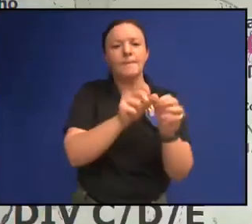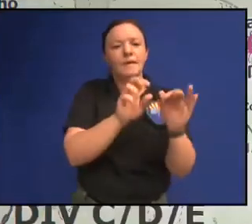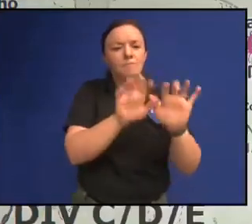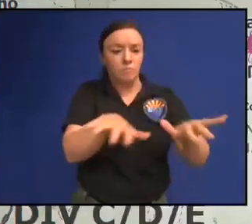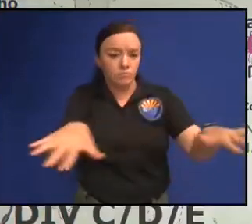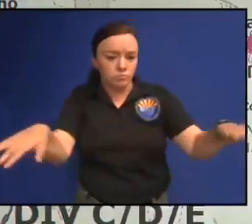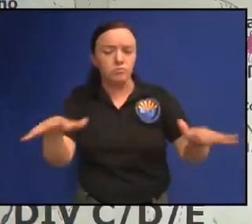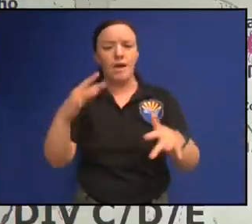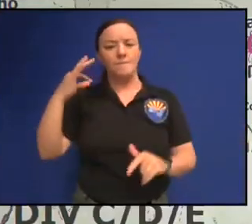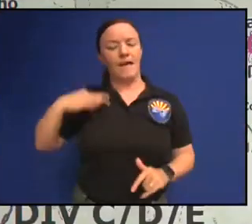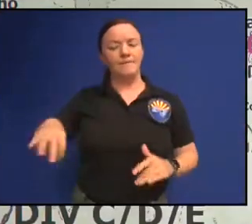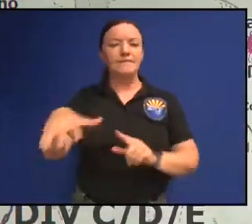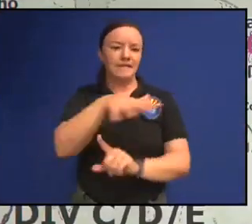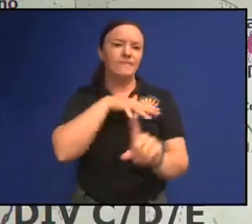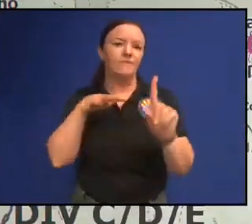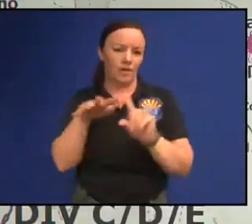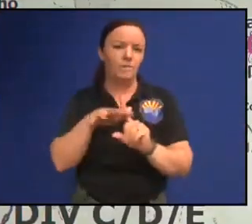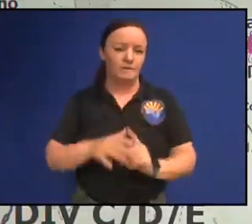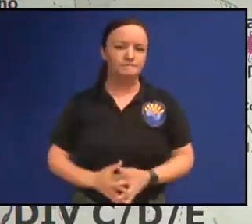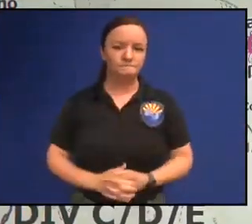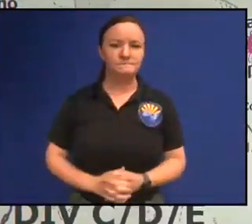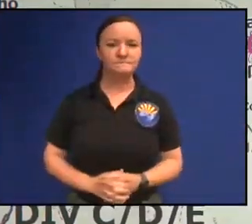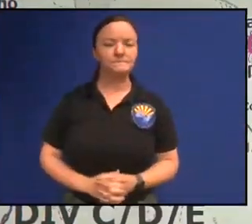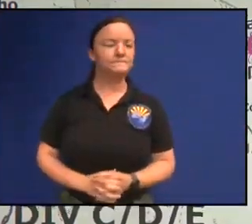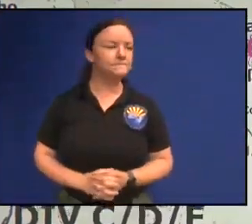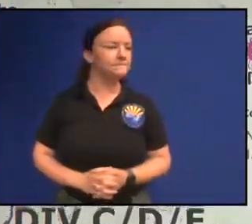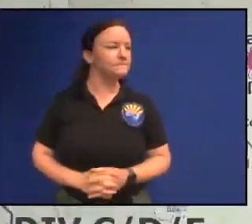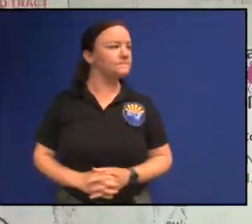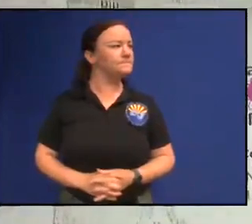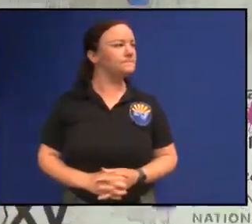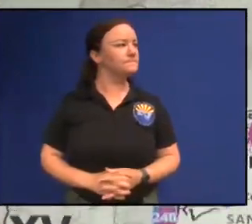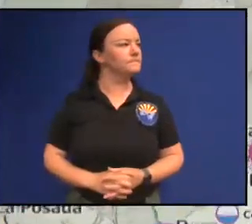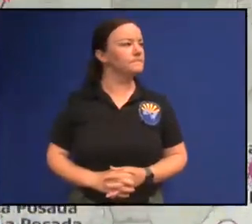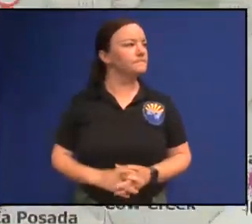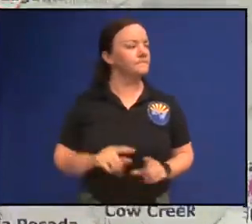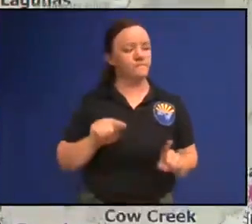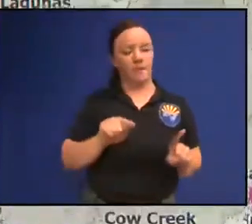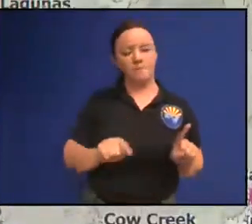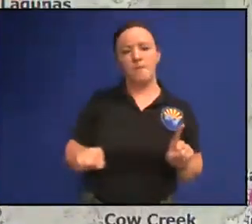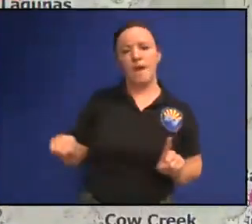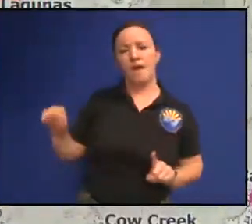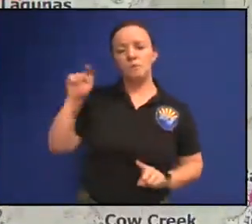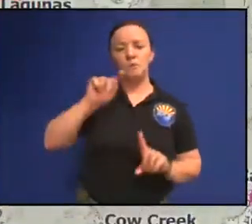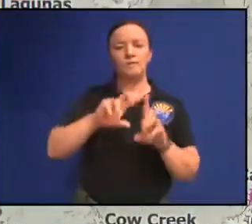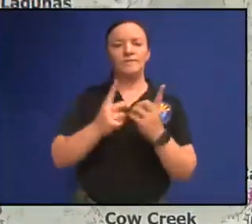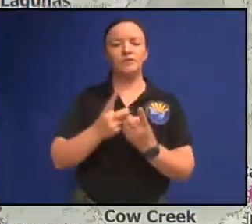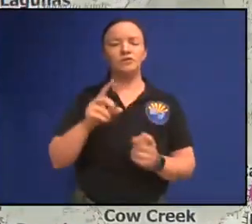COMING BACK AROUND, WHAT WE CALL DIVISION -- CHARLIE-DELTA-ECHO -- THAT WORK CONTINUES IN THERE WITH